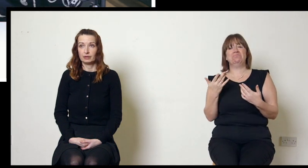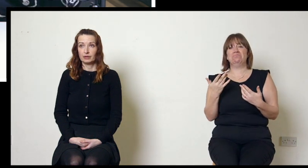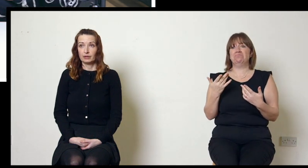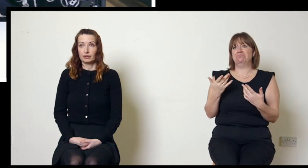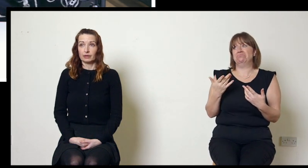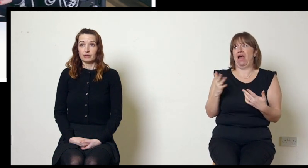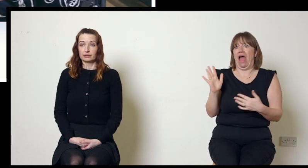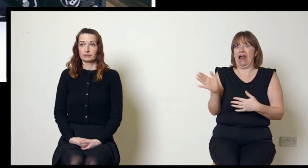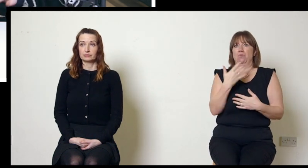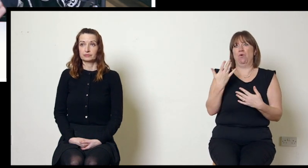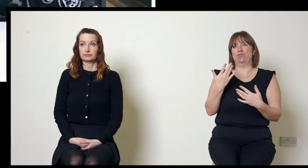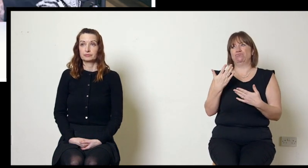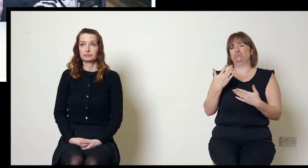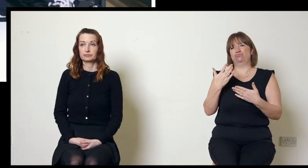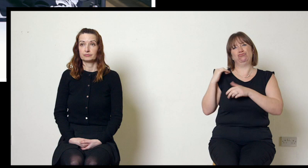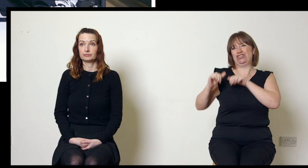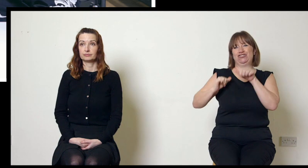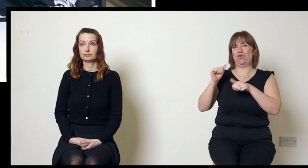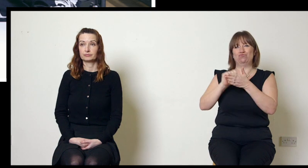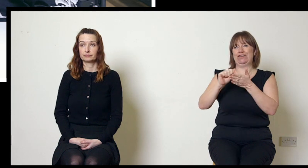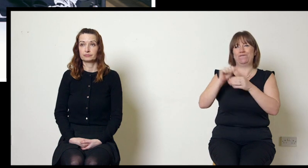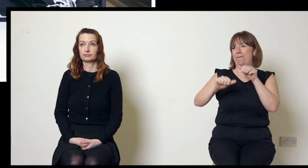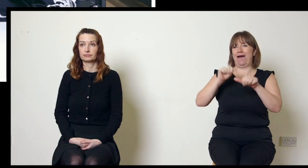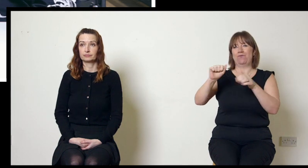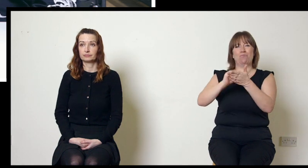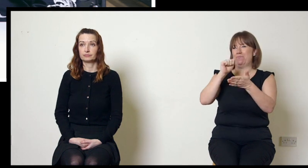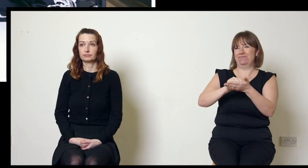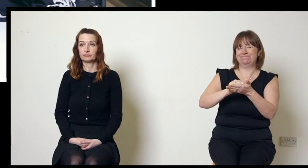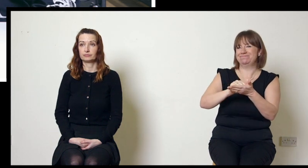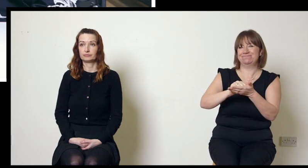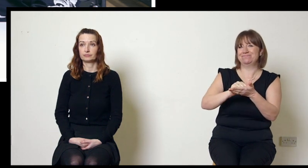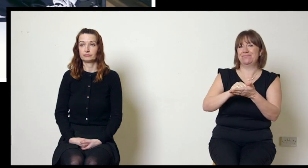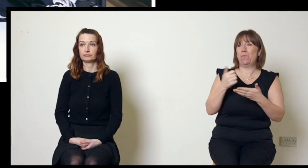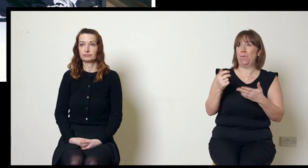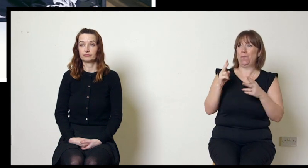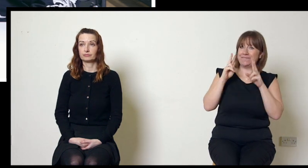a traditional written format isn't appropriate for. And we've seen it work.